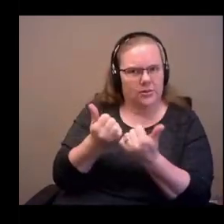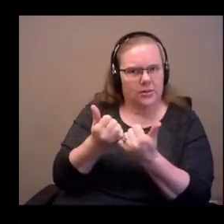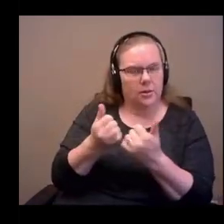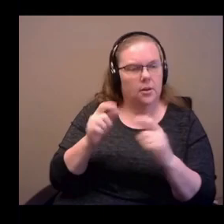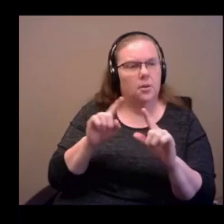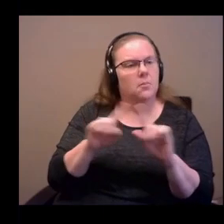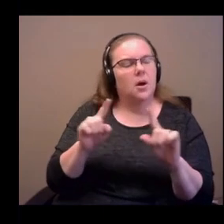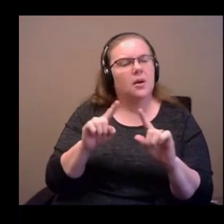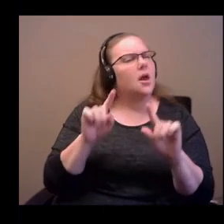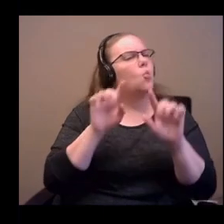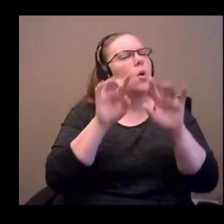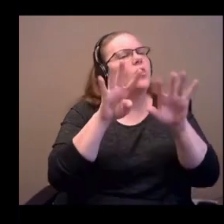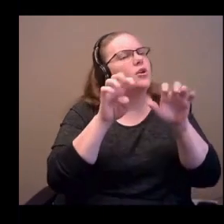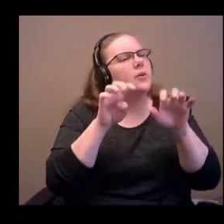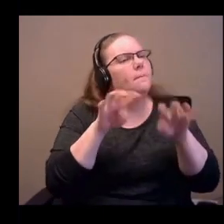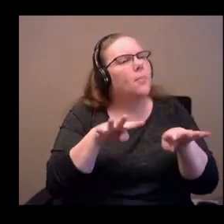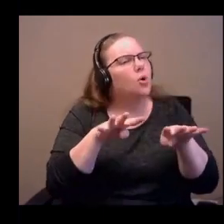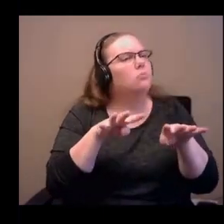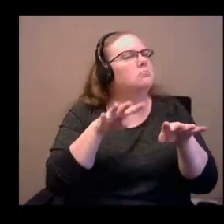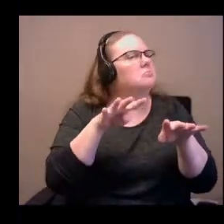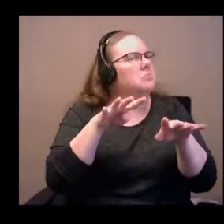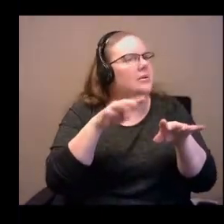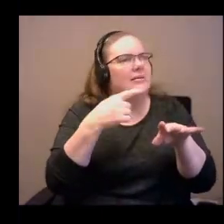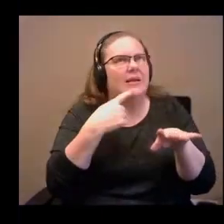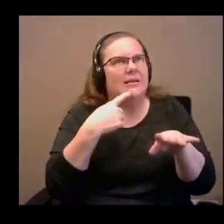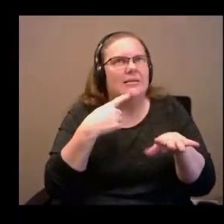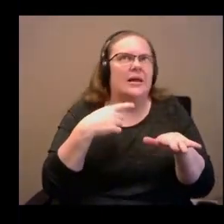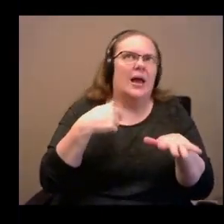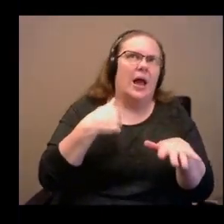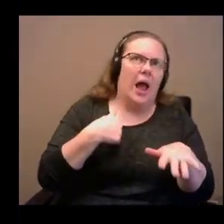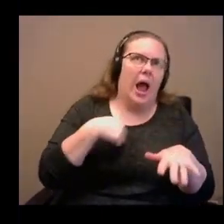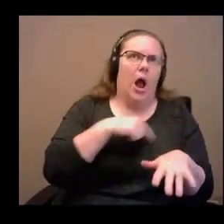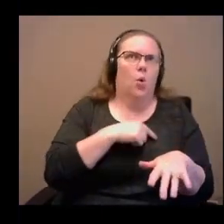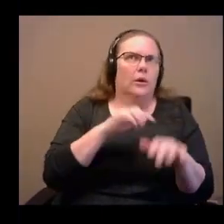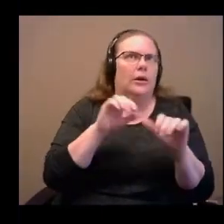important causes and ours was like, you know, in the 57th percentile of a list.’” Everybody says,